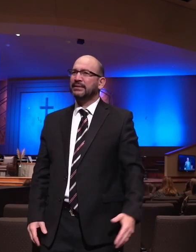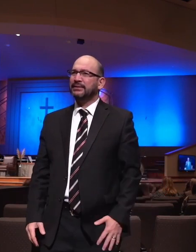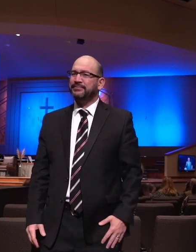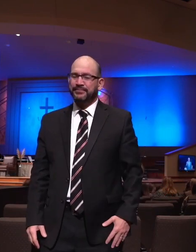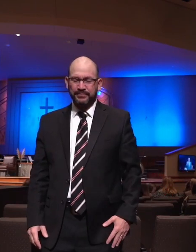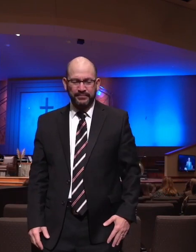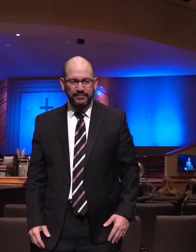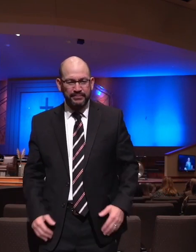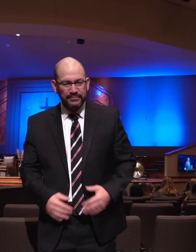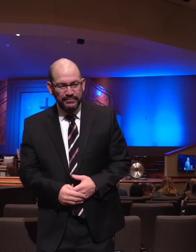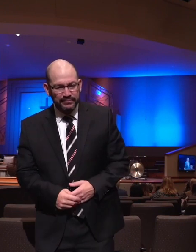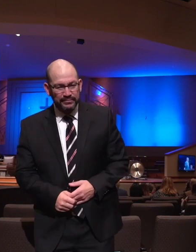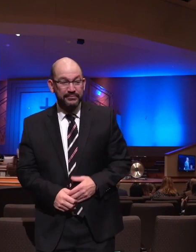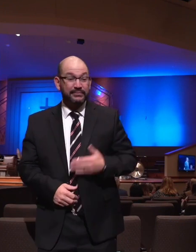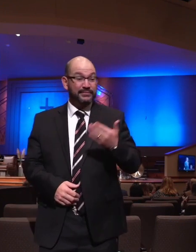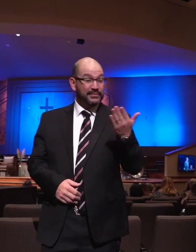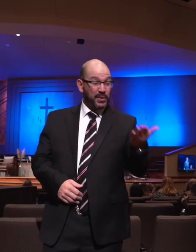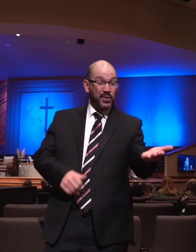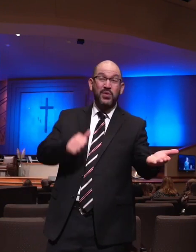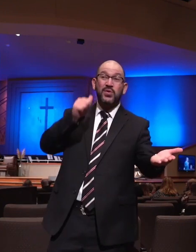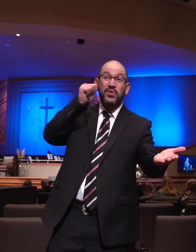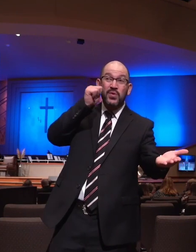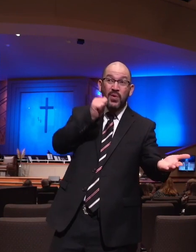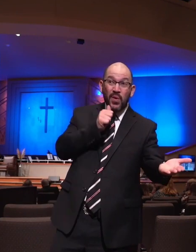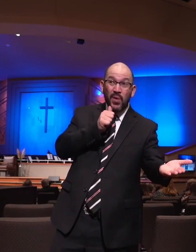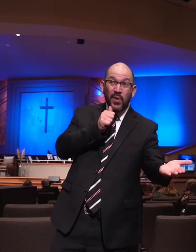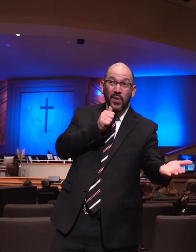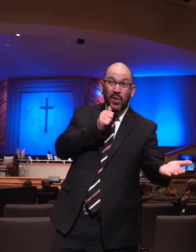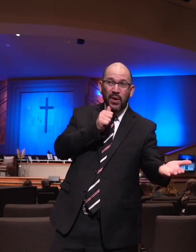are all feminine number one she's got good character